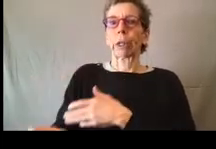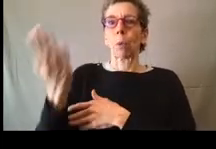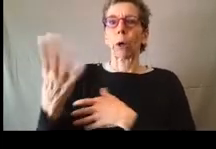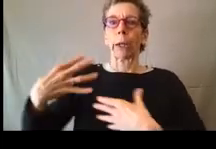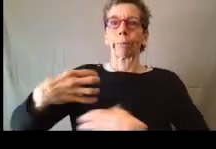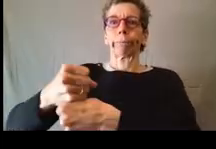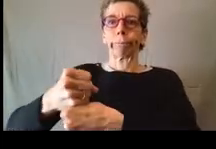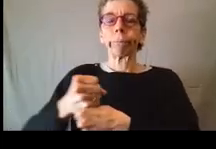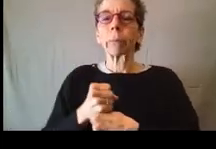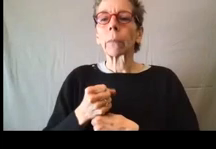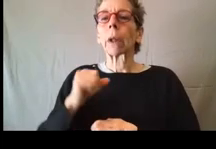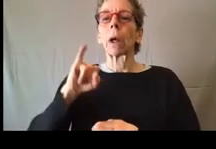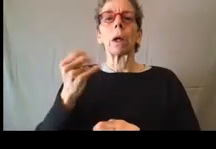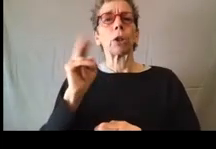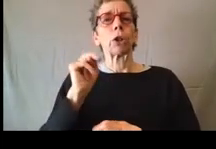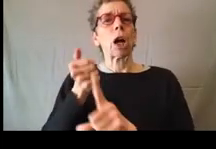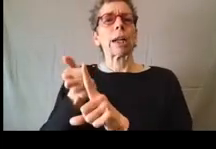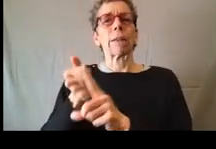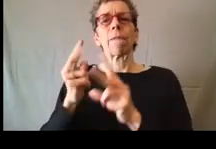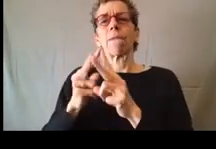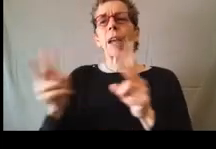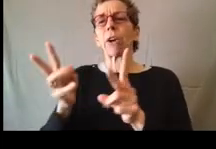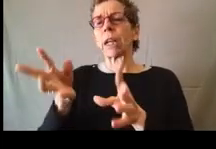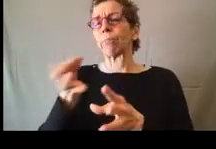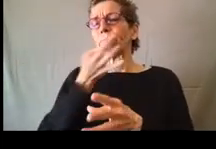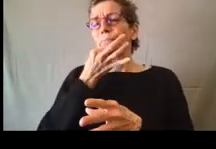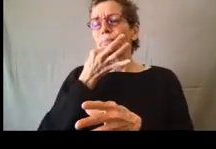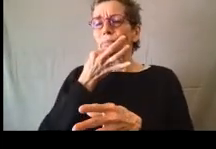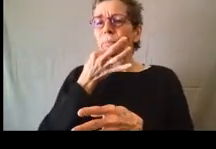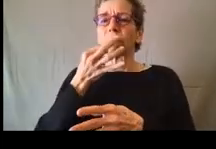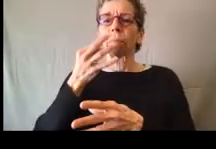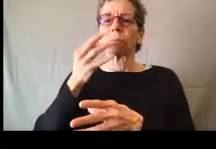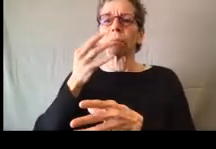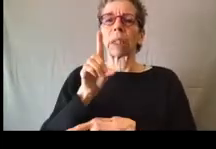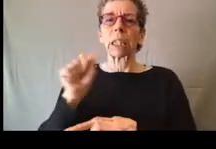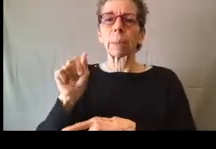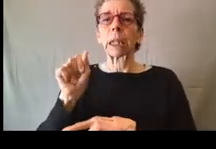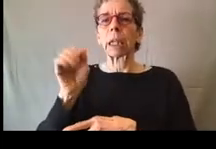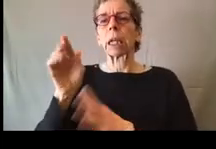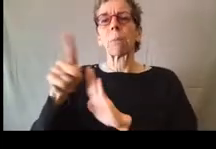most proficient people in terms of disability policy that I know of, and I think is well